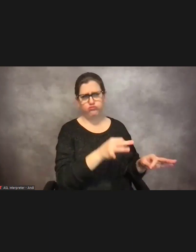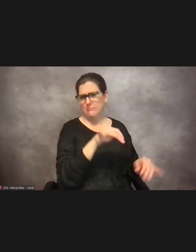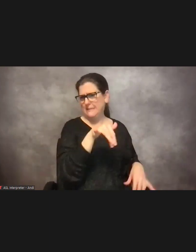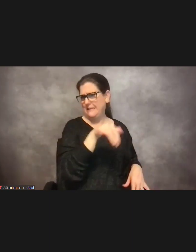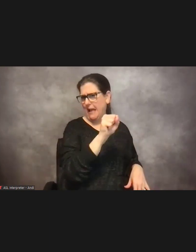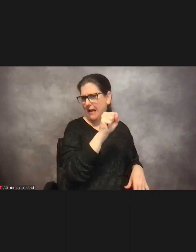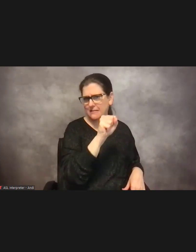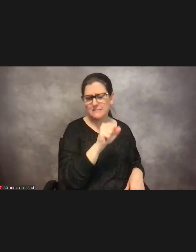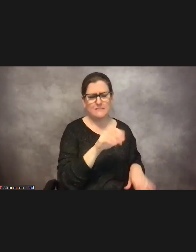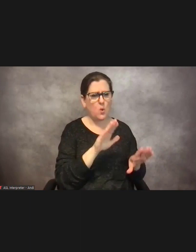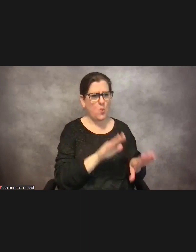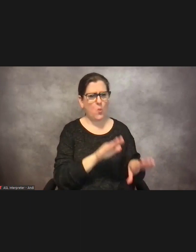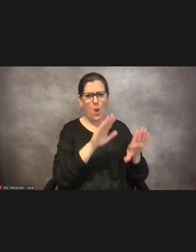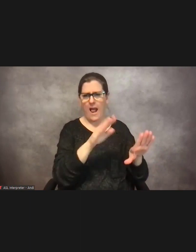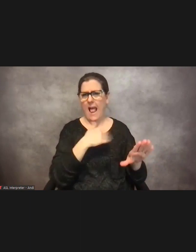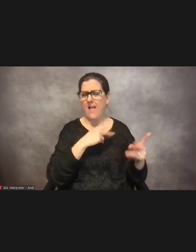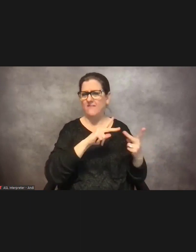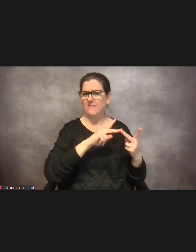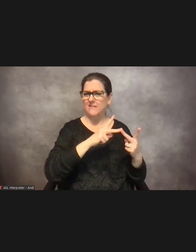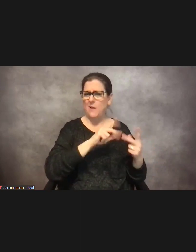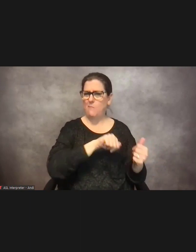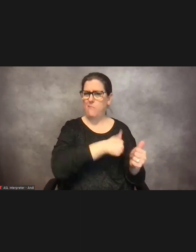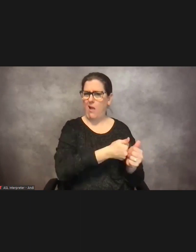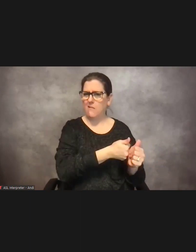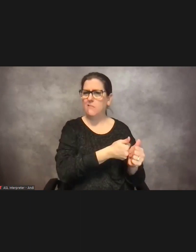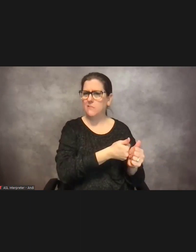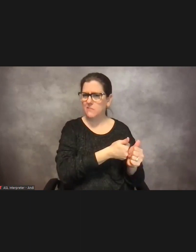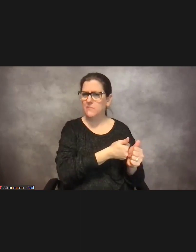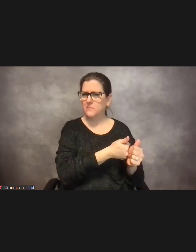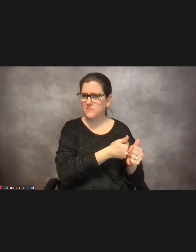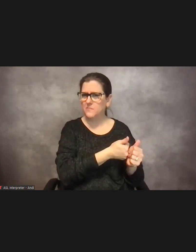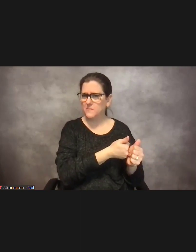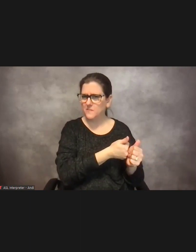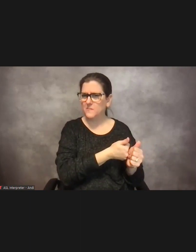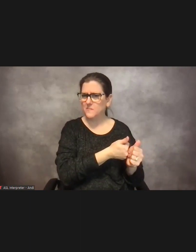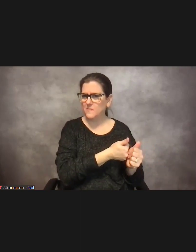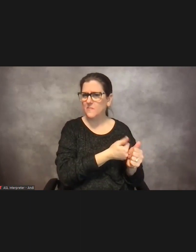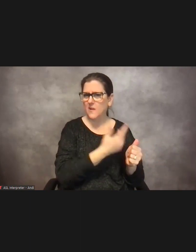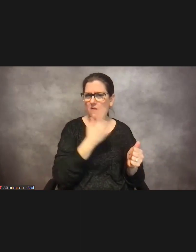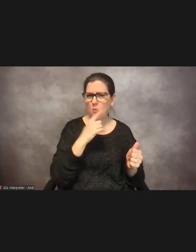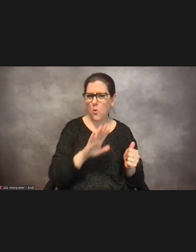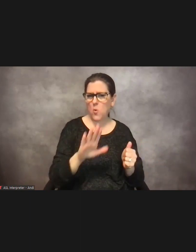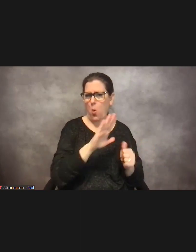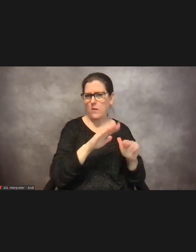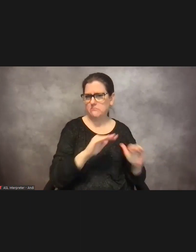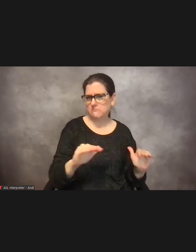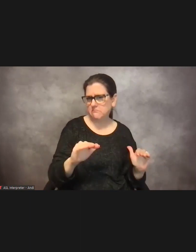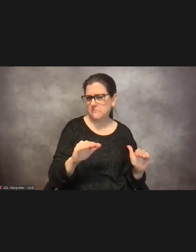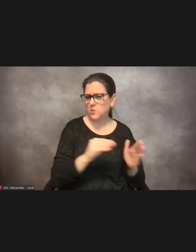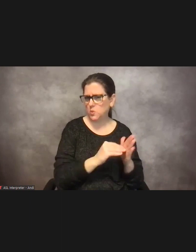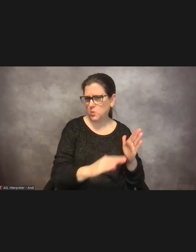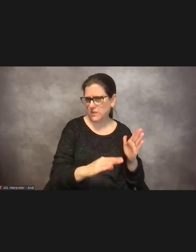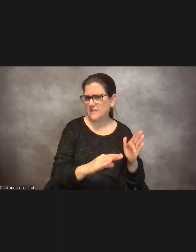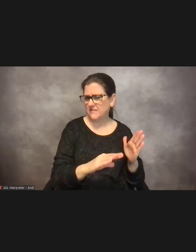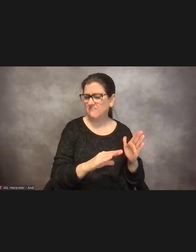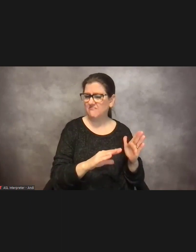: I would say absolutely. It's wonderful to have that, um, second backup for the kids you're serving.